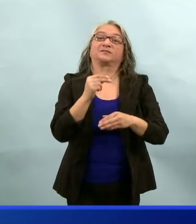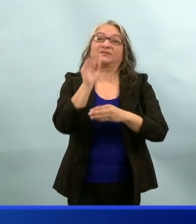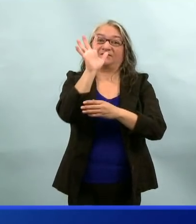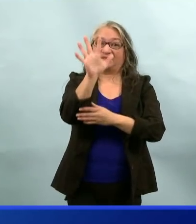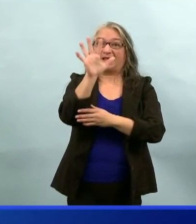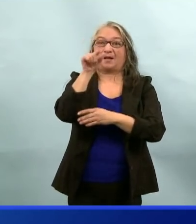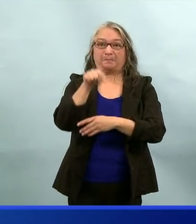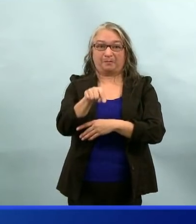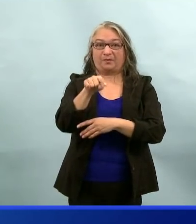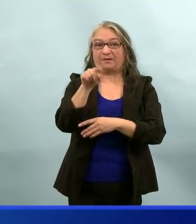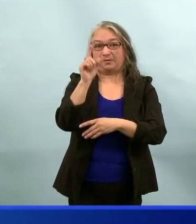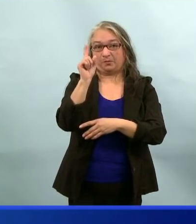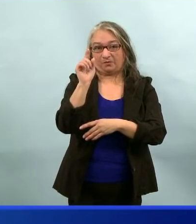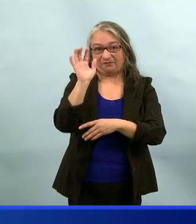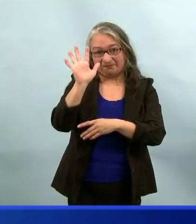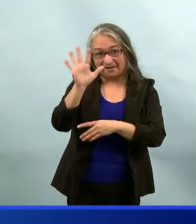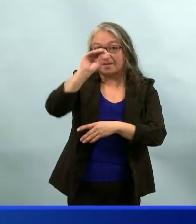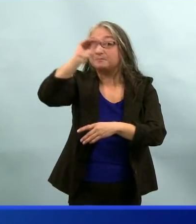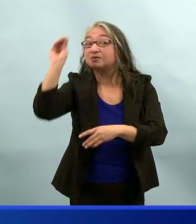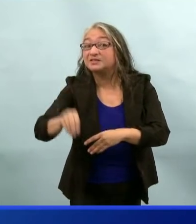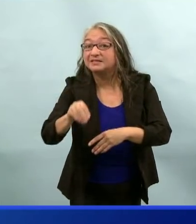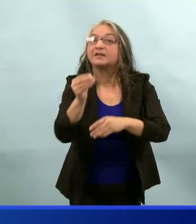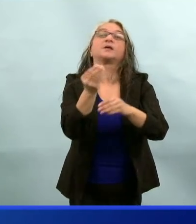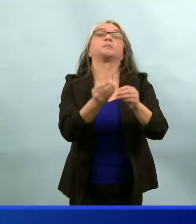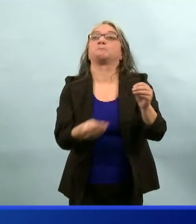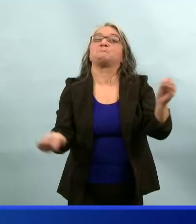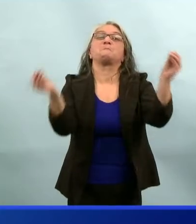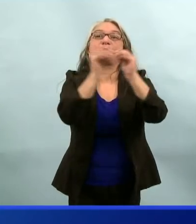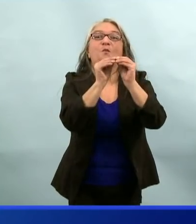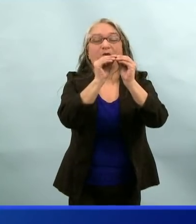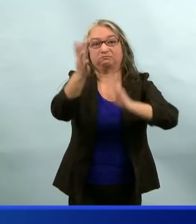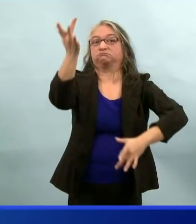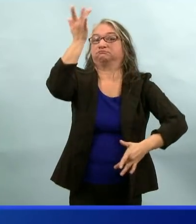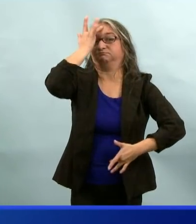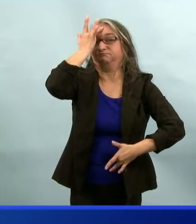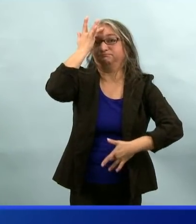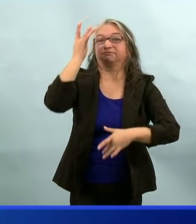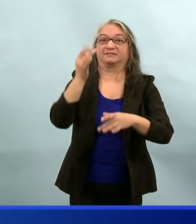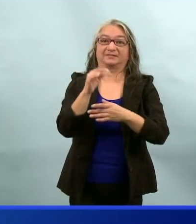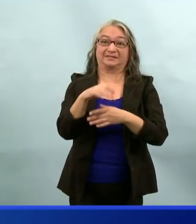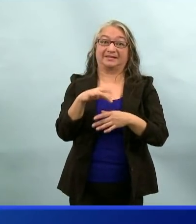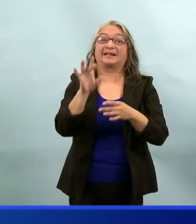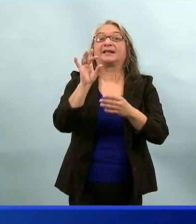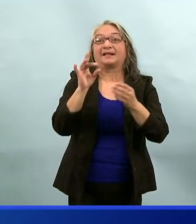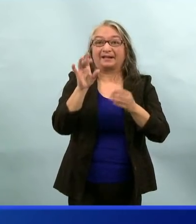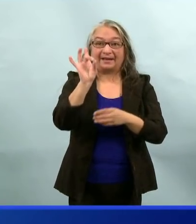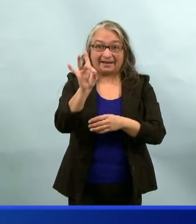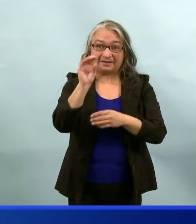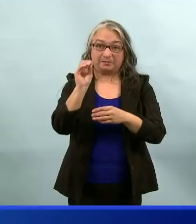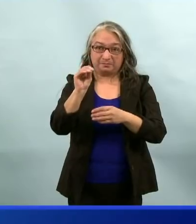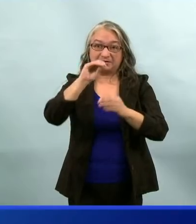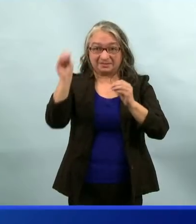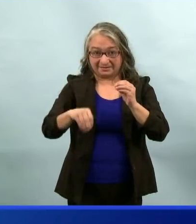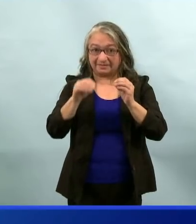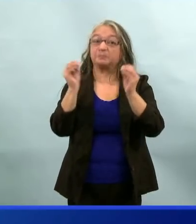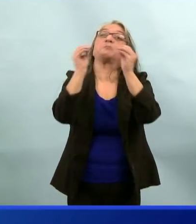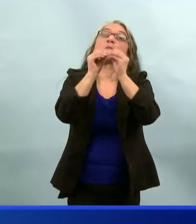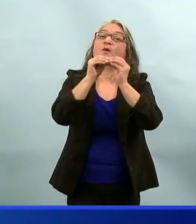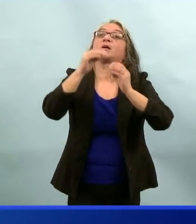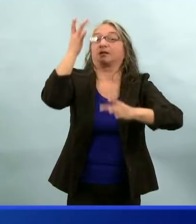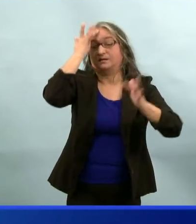likely to be hospitalized 19 times as likely to end up in icu and 11.8 times